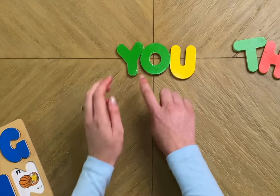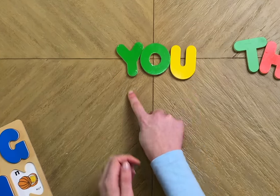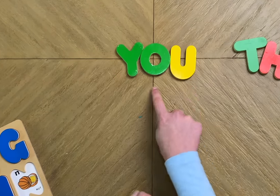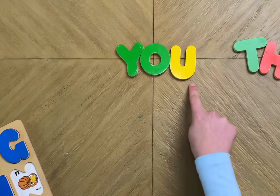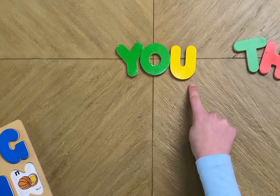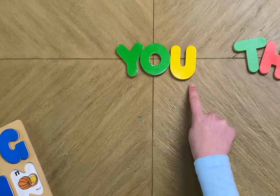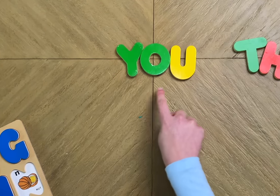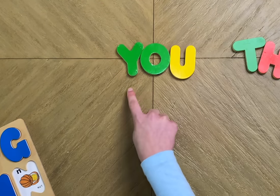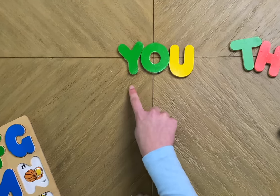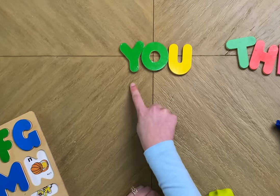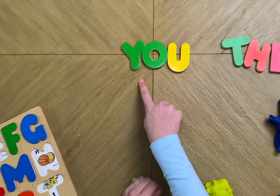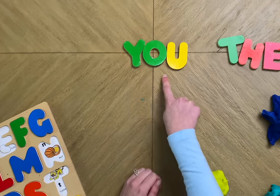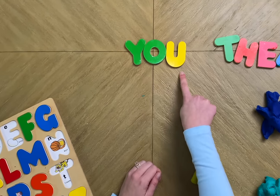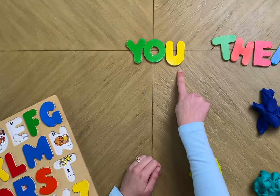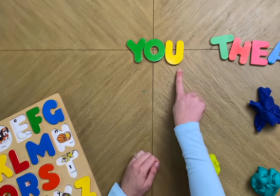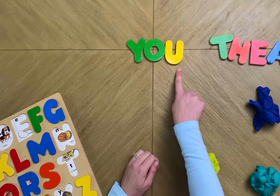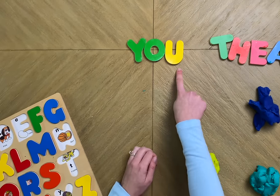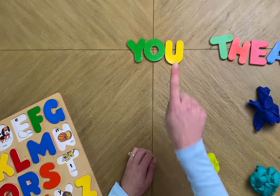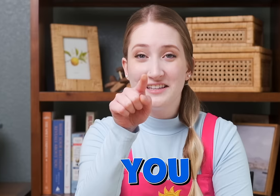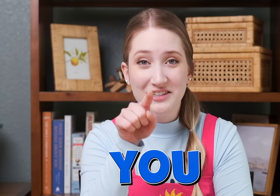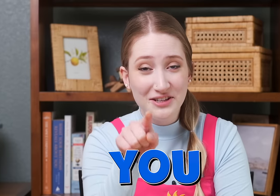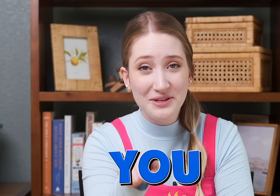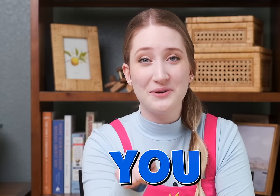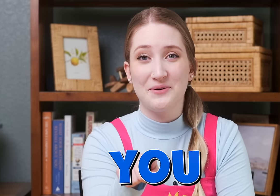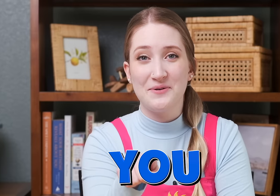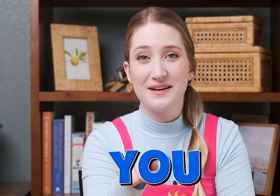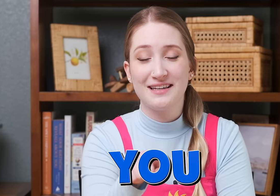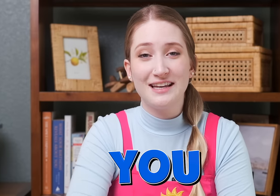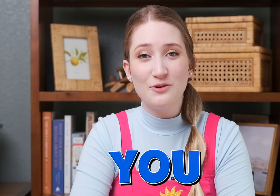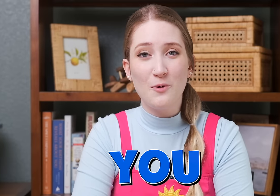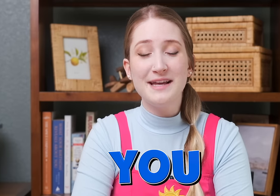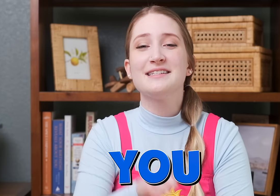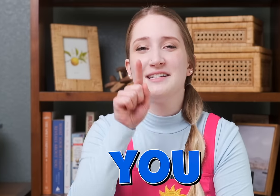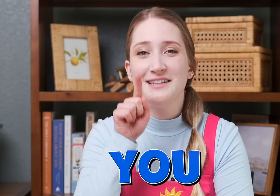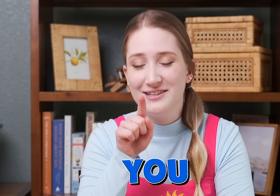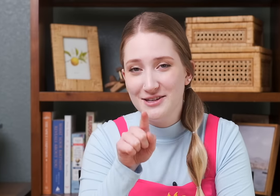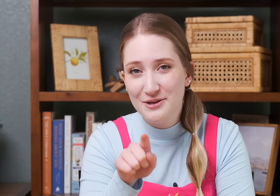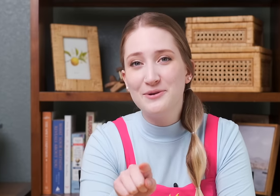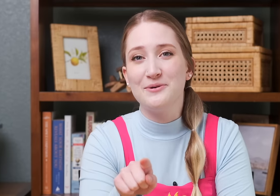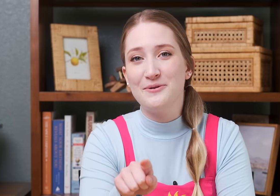This spells you, you. Can you point? You.